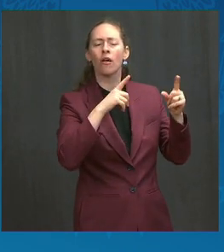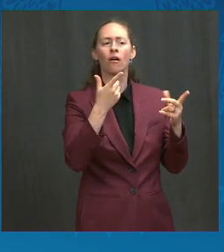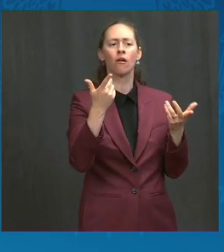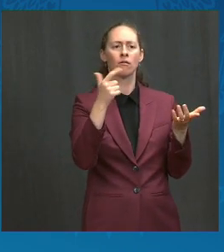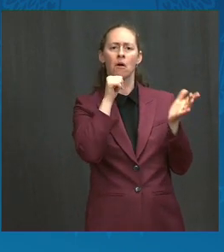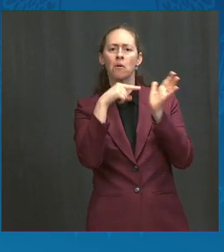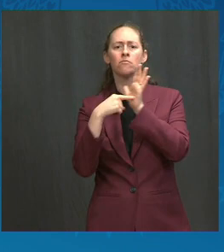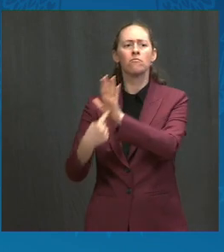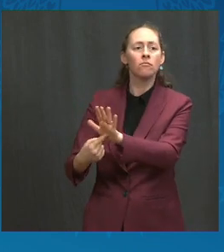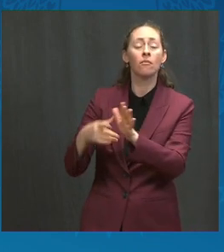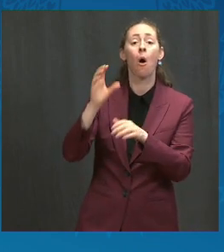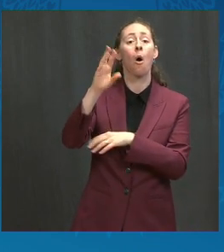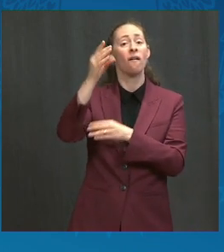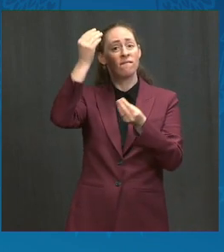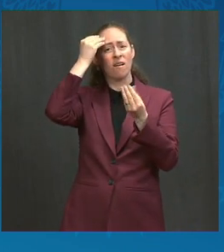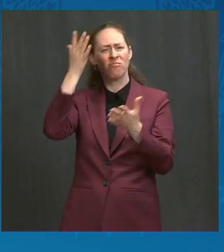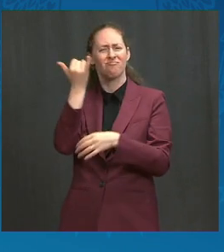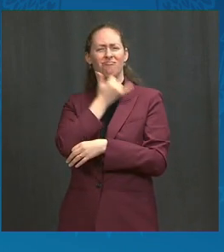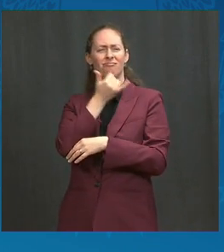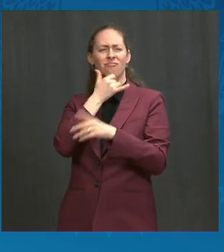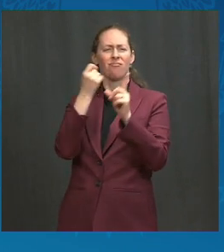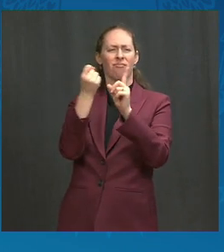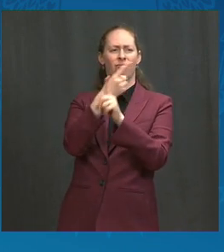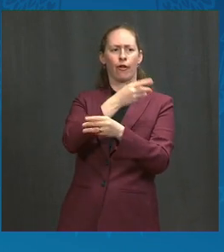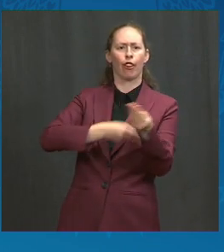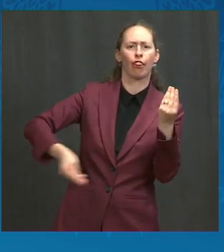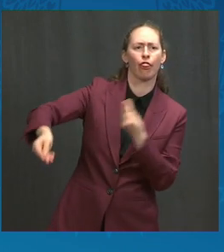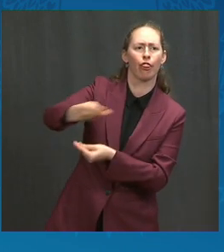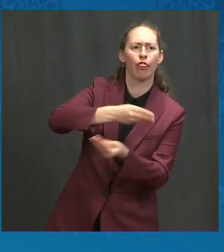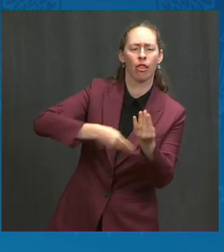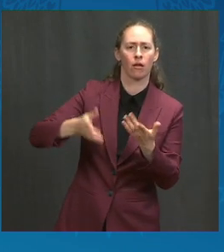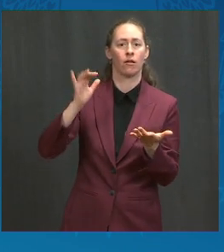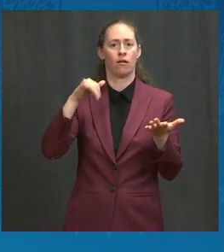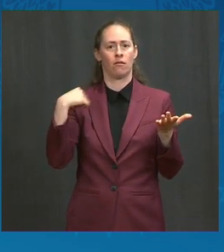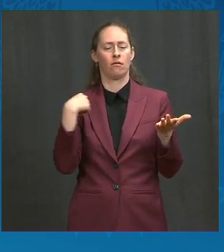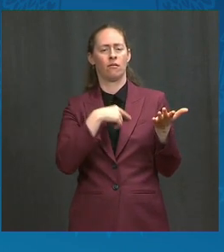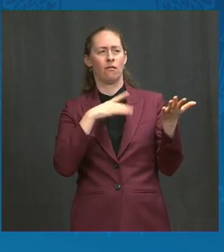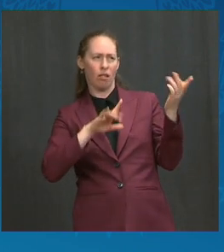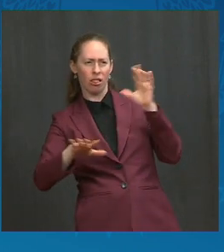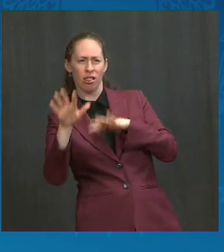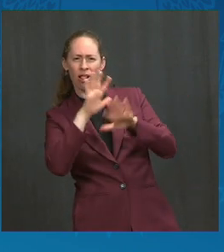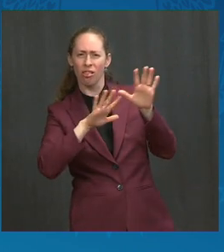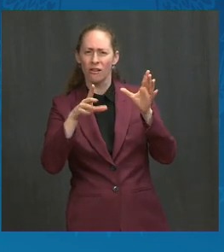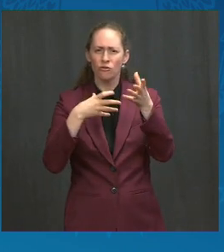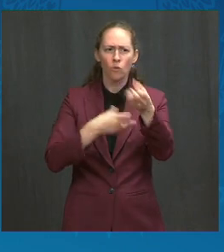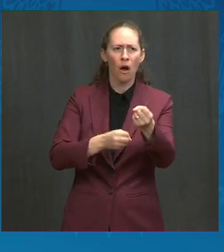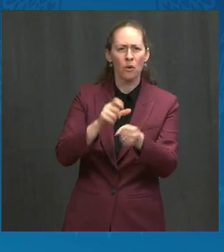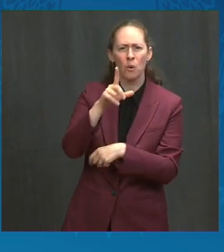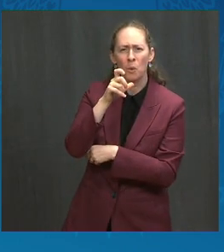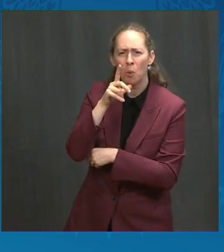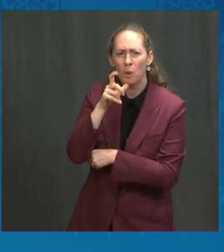is undermining public confidence. And who gets hurt when democracies fall,